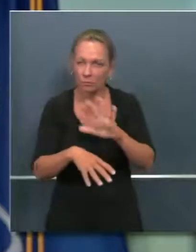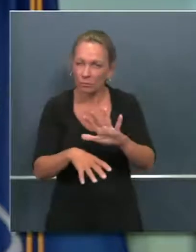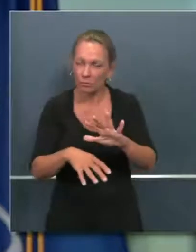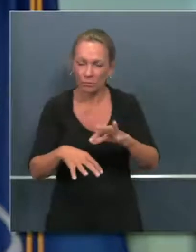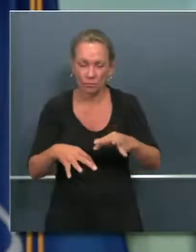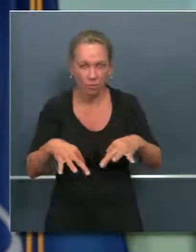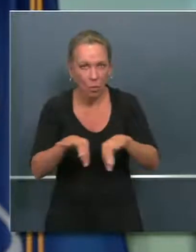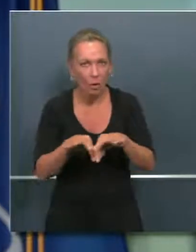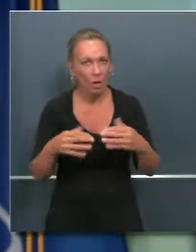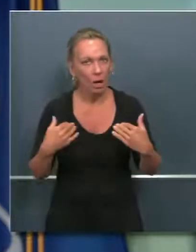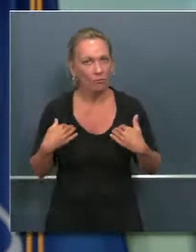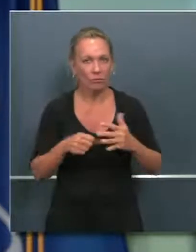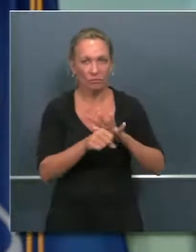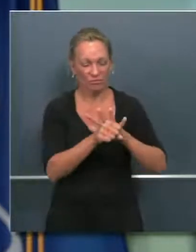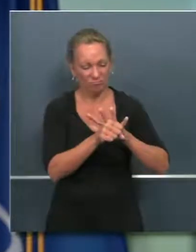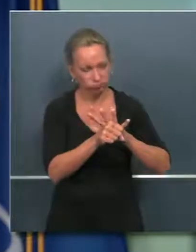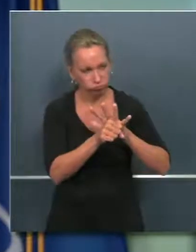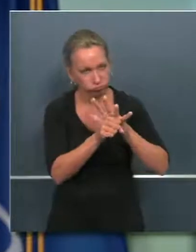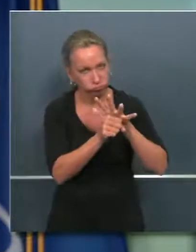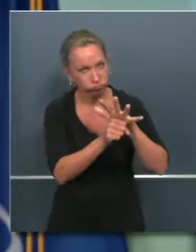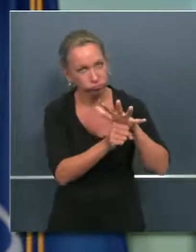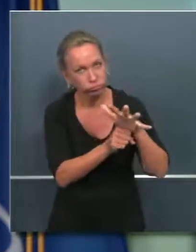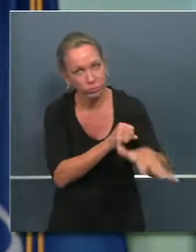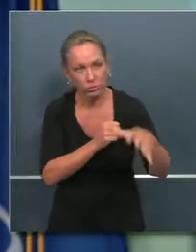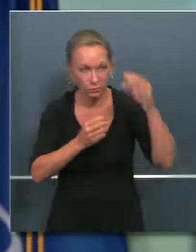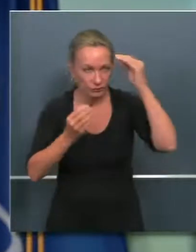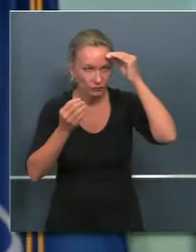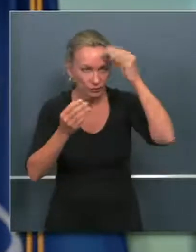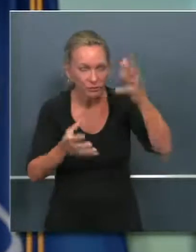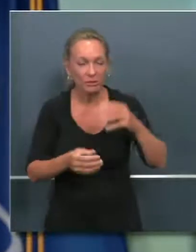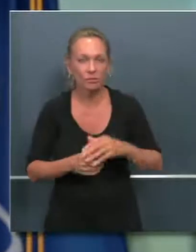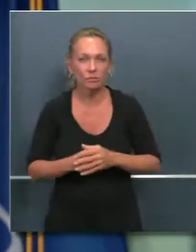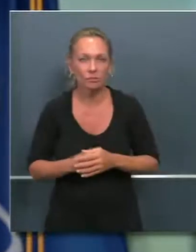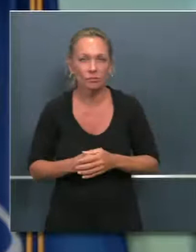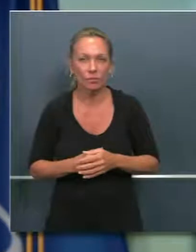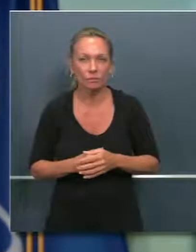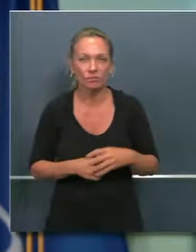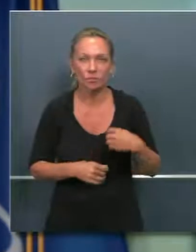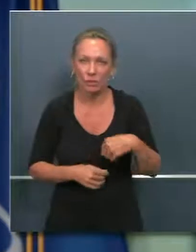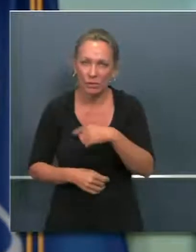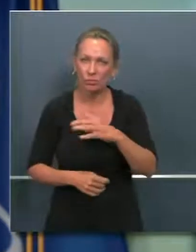engagement with local health officers so what dr. Ghali was saying this is a dynamic process not a